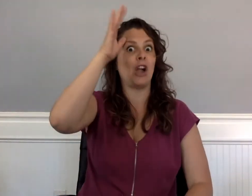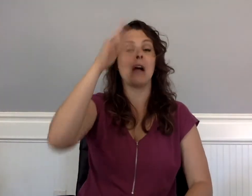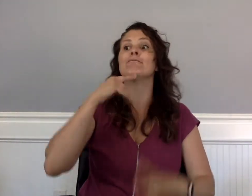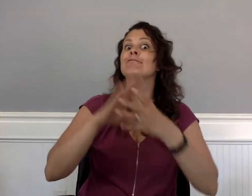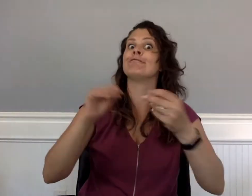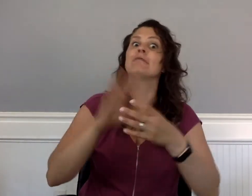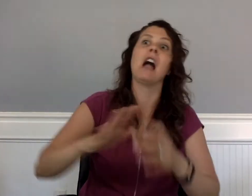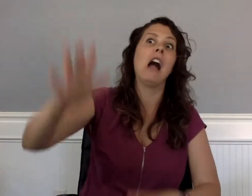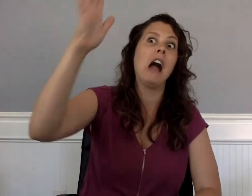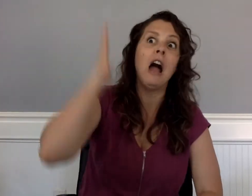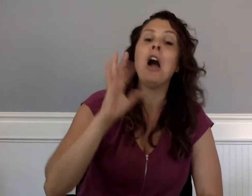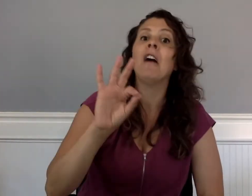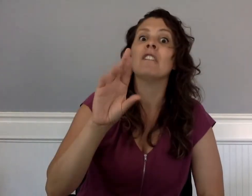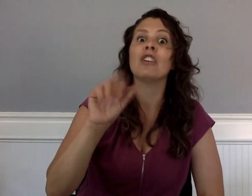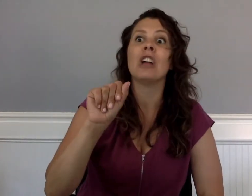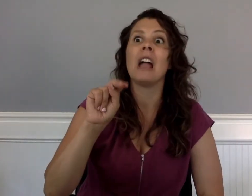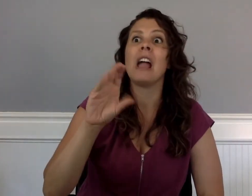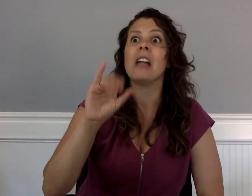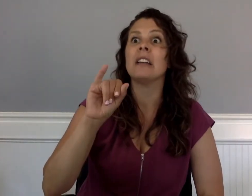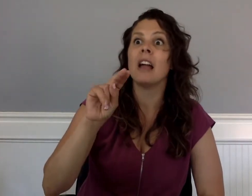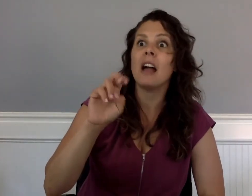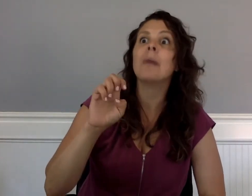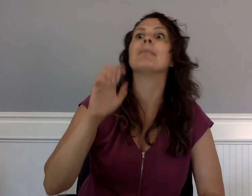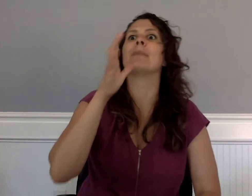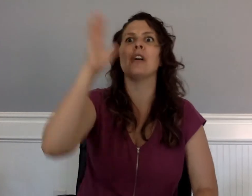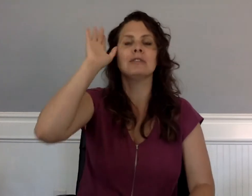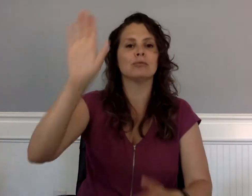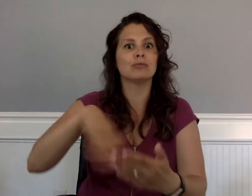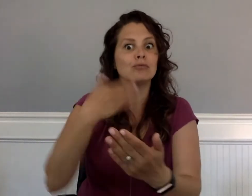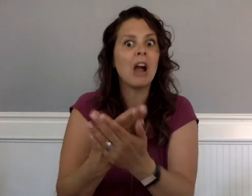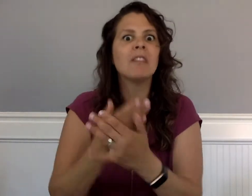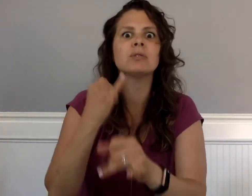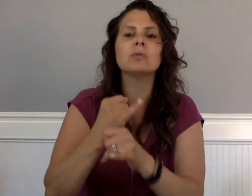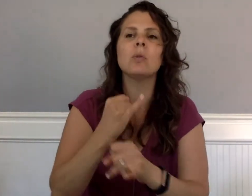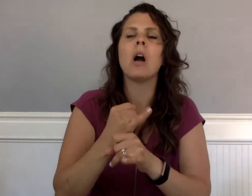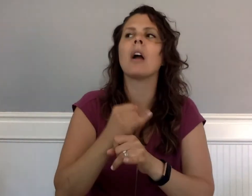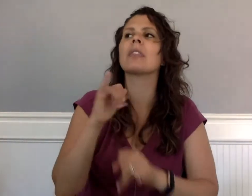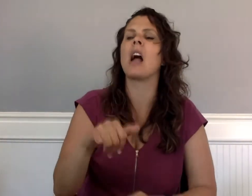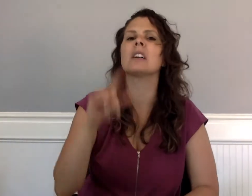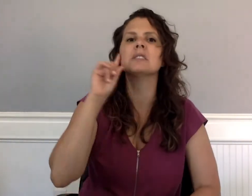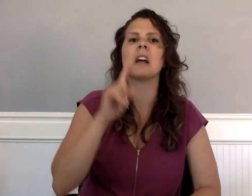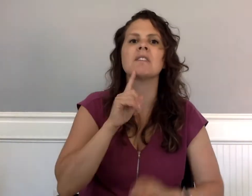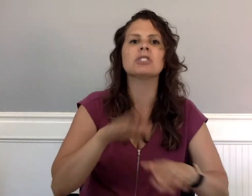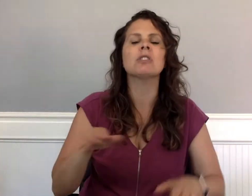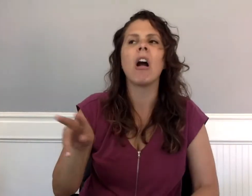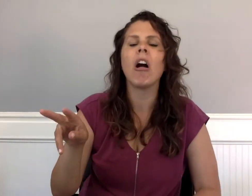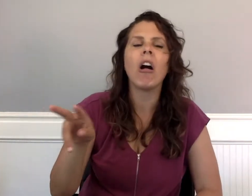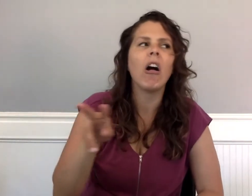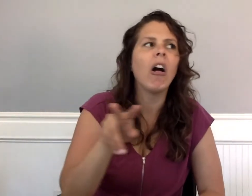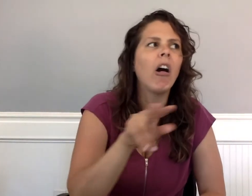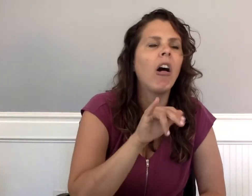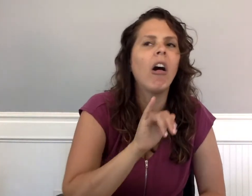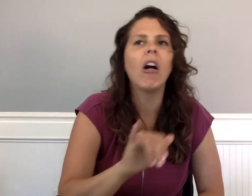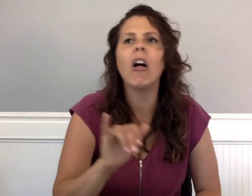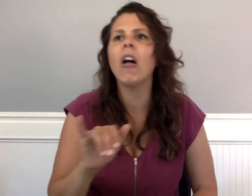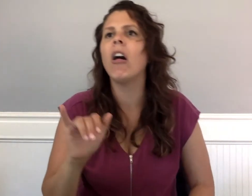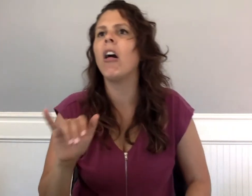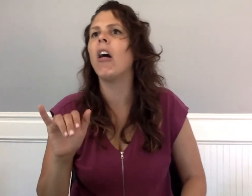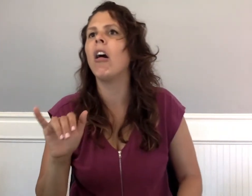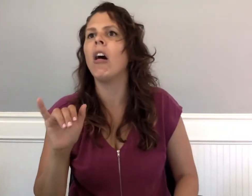“When Francine and her parents arrived at the Deaf school,” Mr. Castle continued,